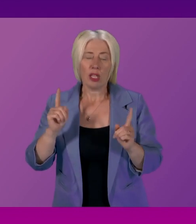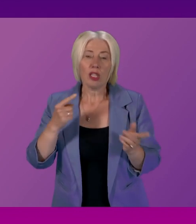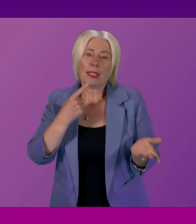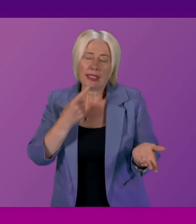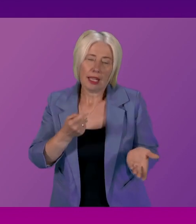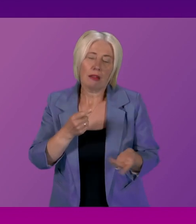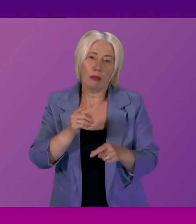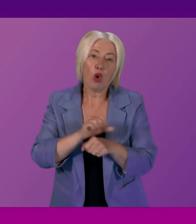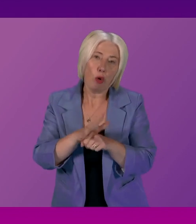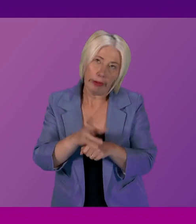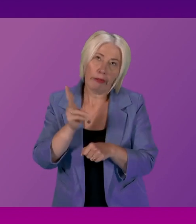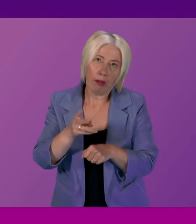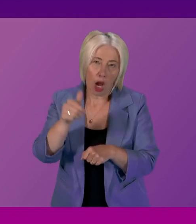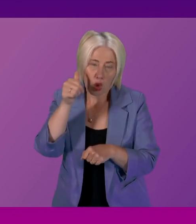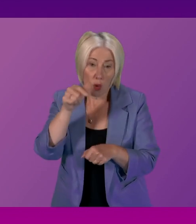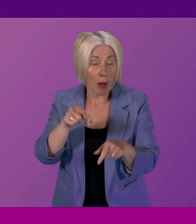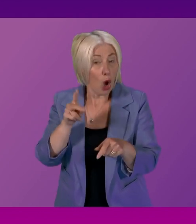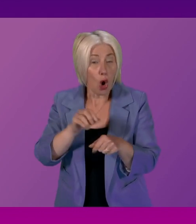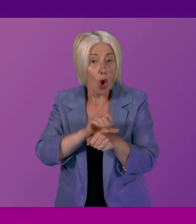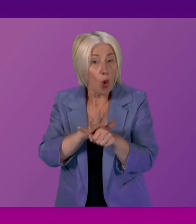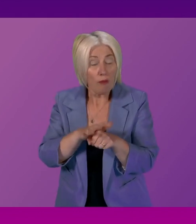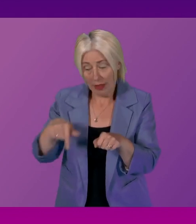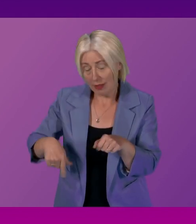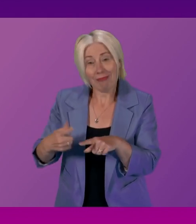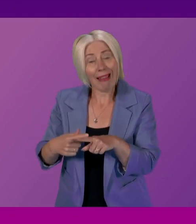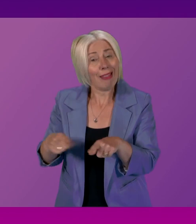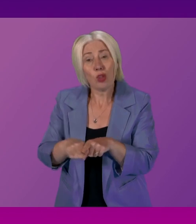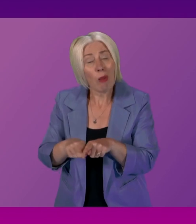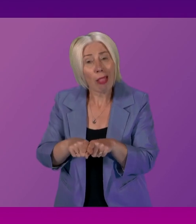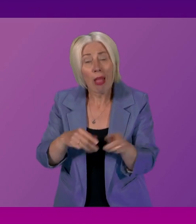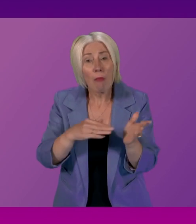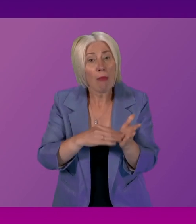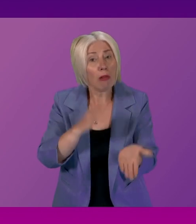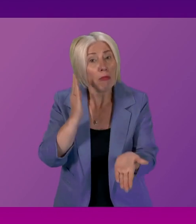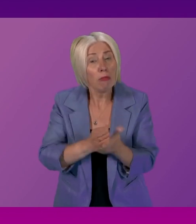However, they had Covid in England as well, where Margaret got treatment because she could